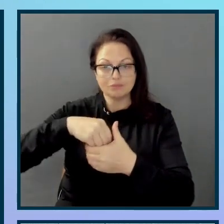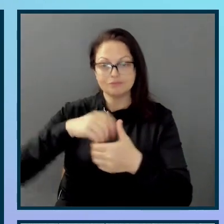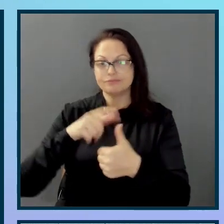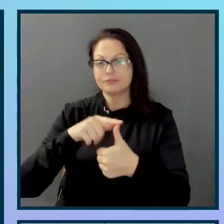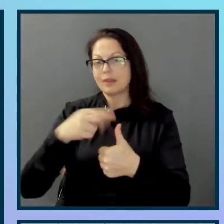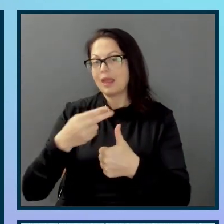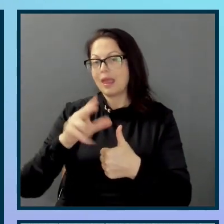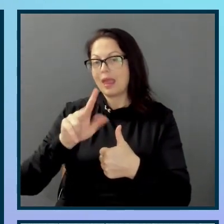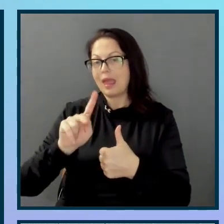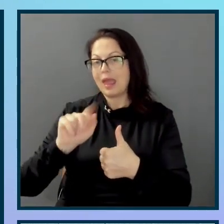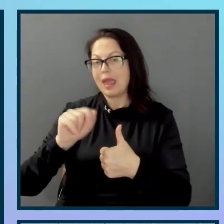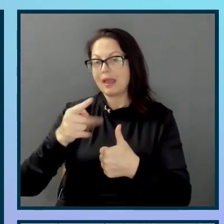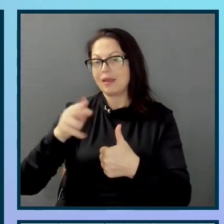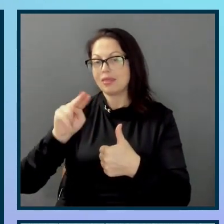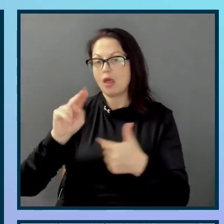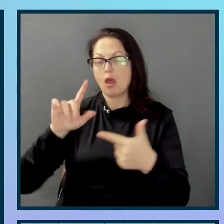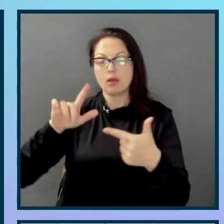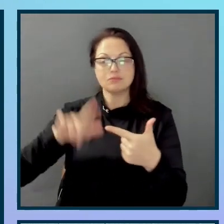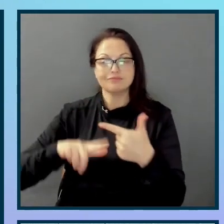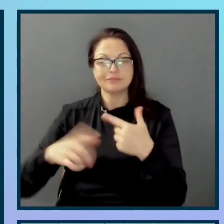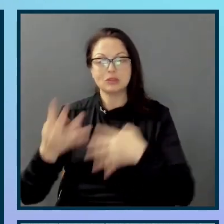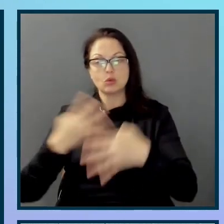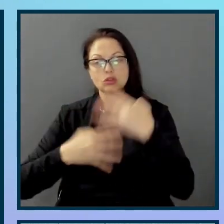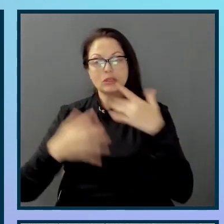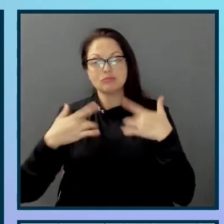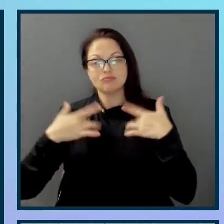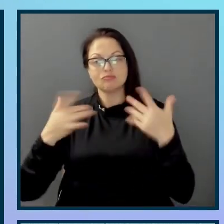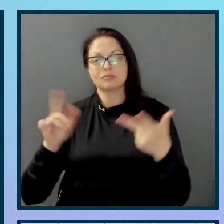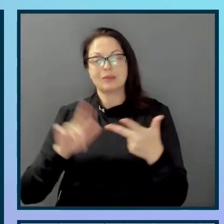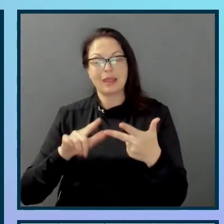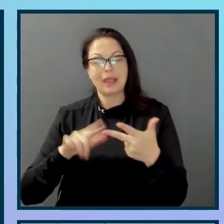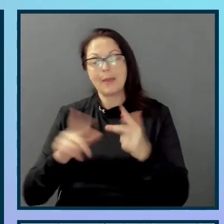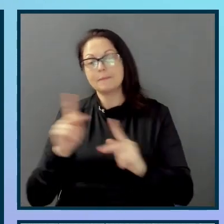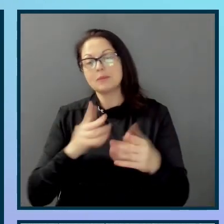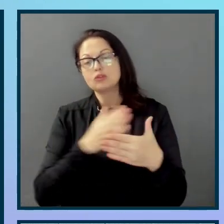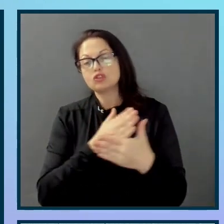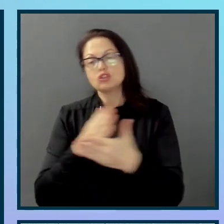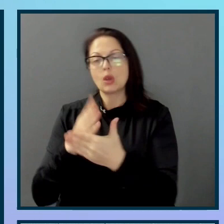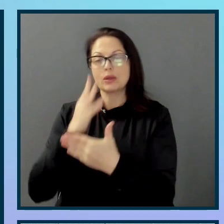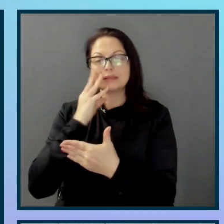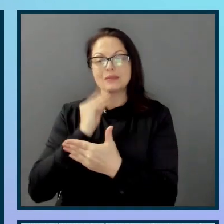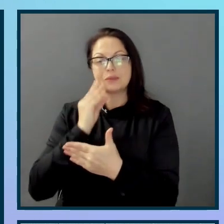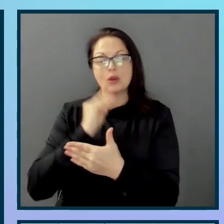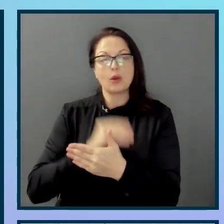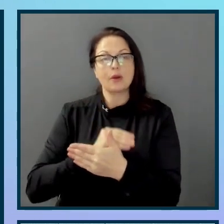or even having people share personal experiences about their own disabilities. I worked with an organization